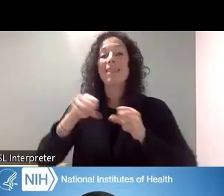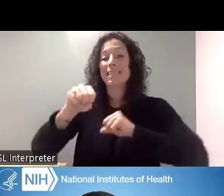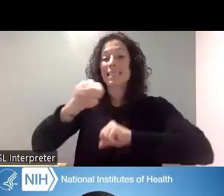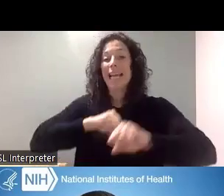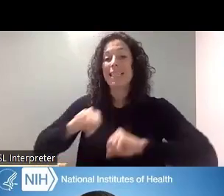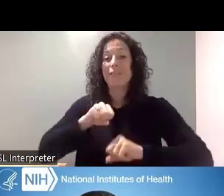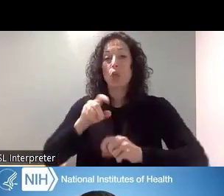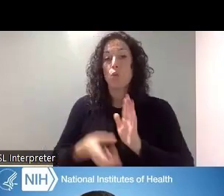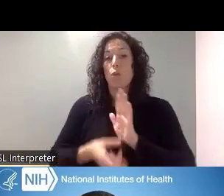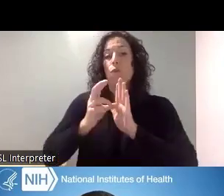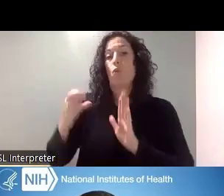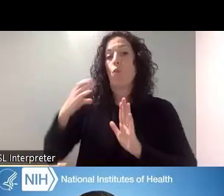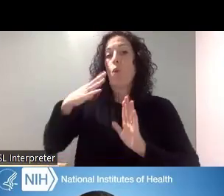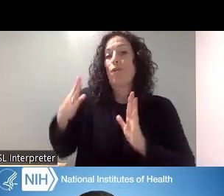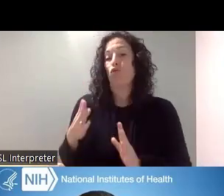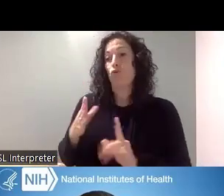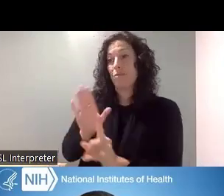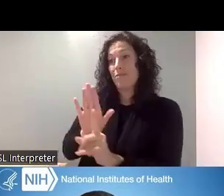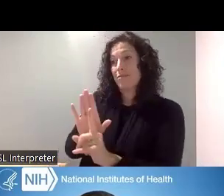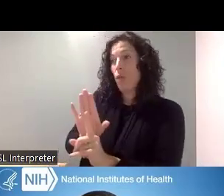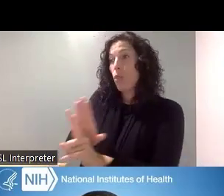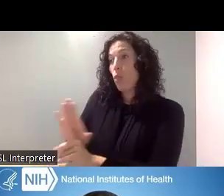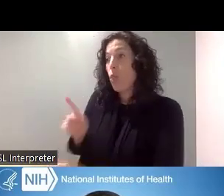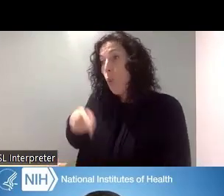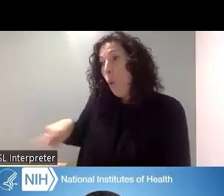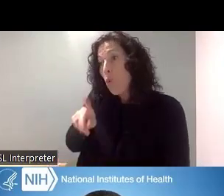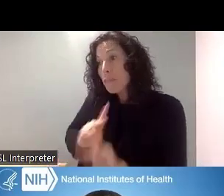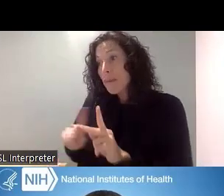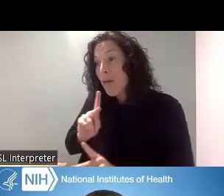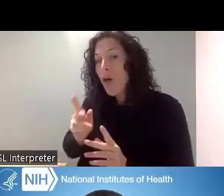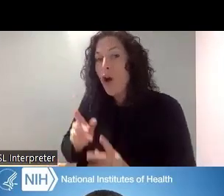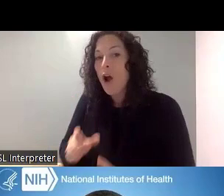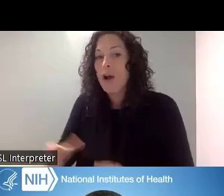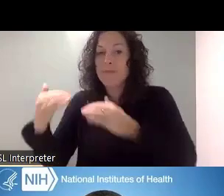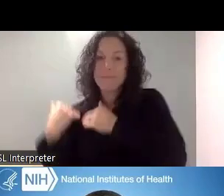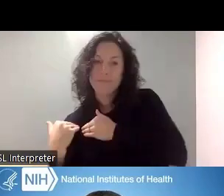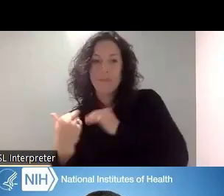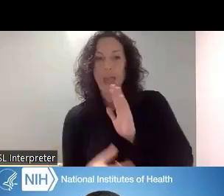and these folks are in charge of that review meeting that I mentioned earlier.